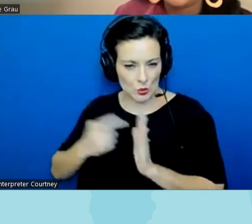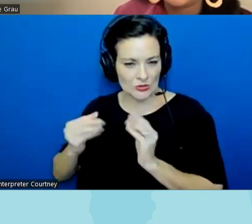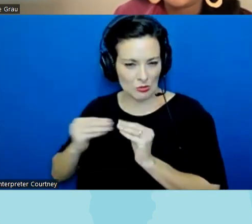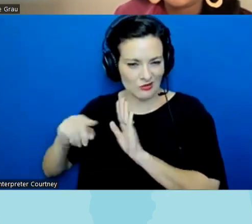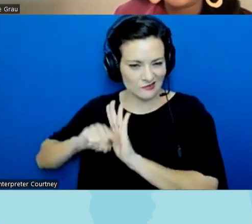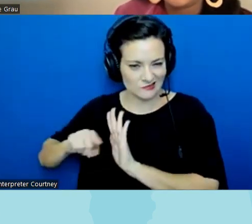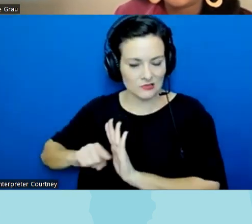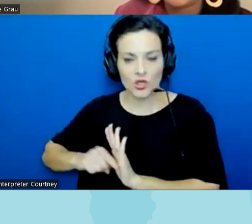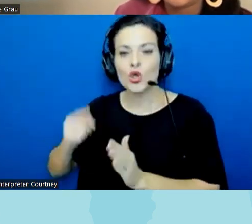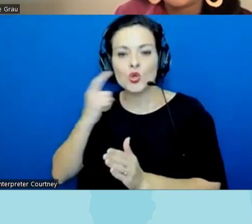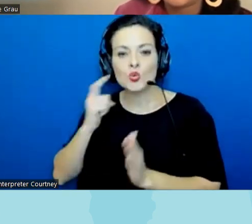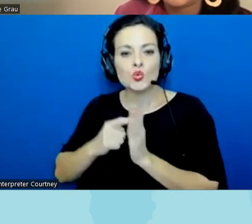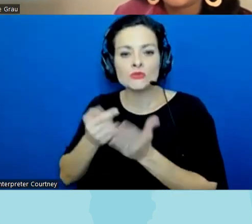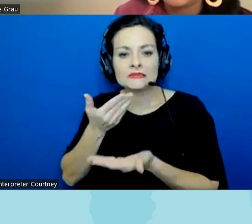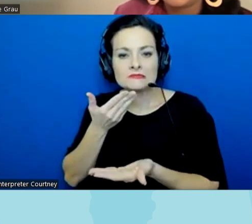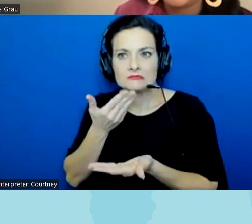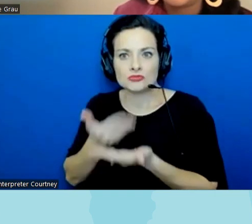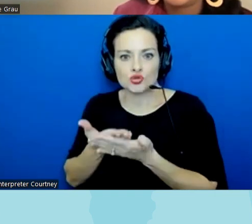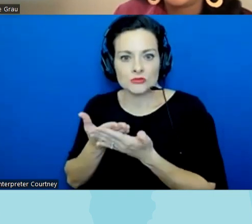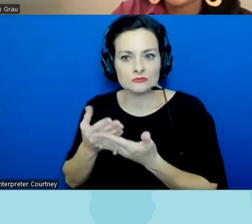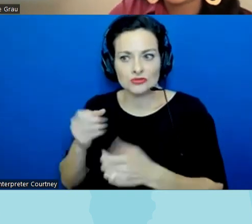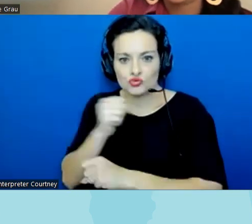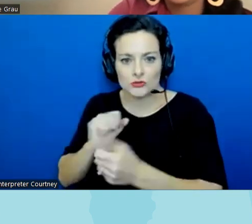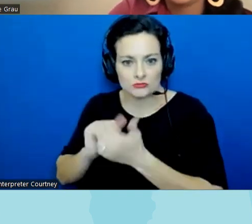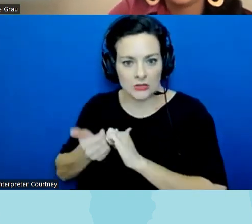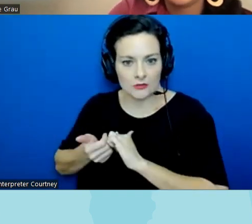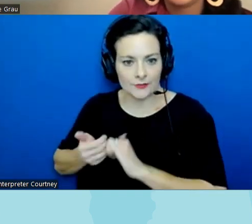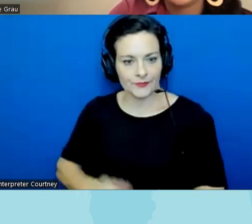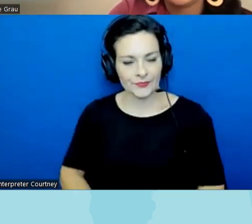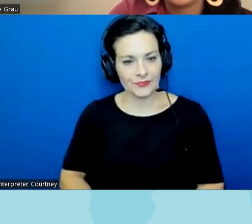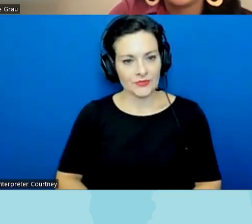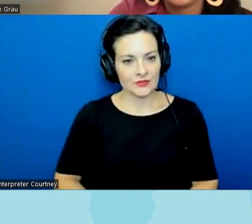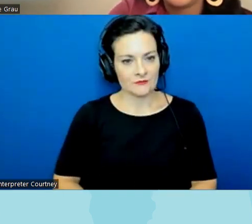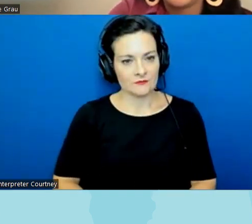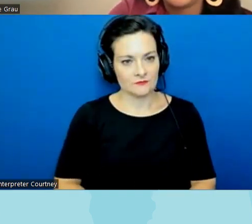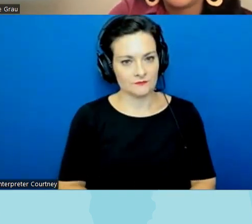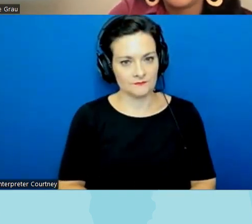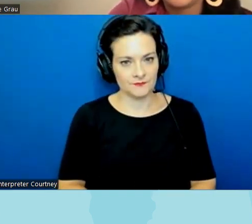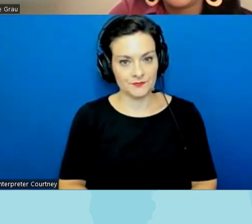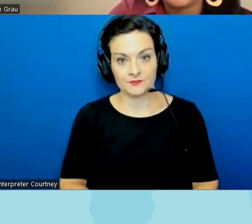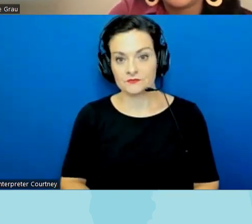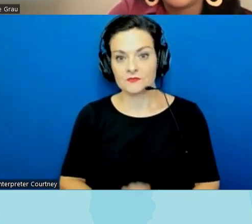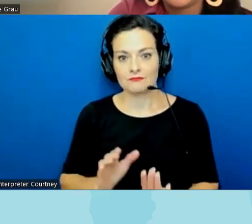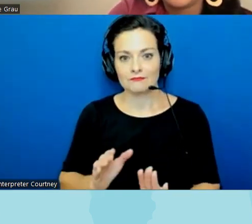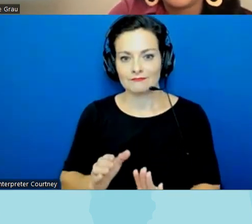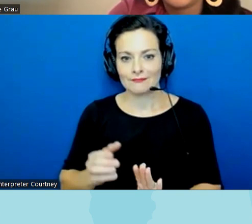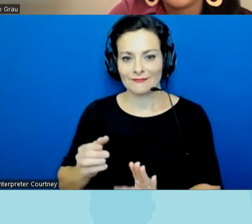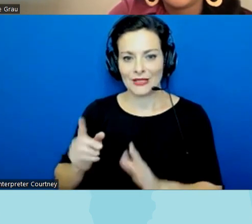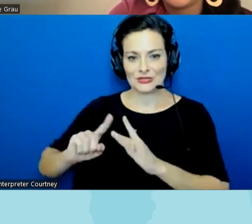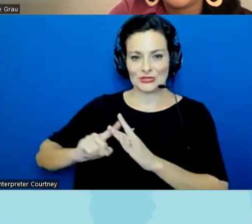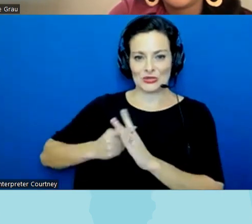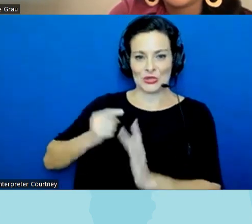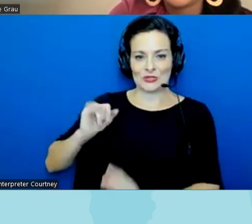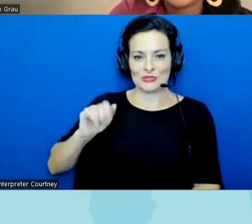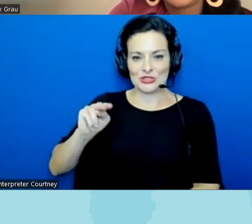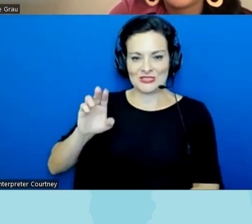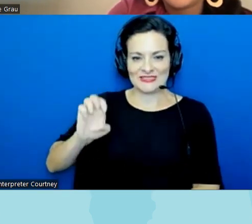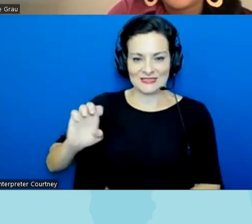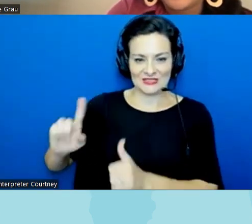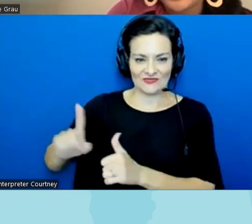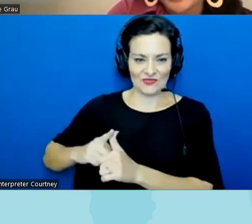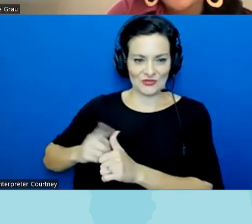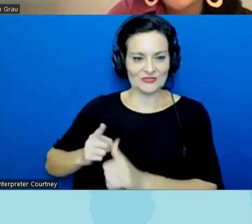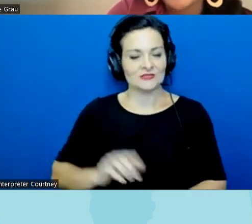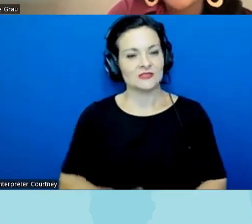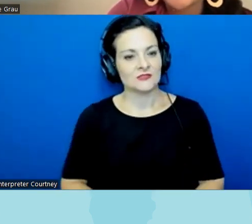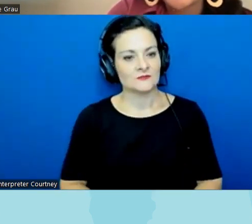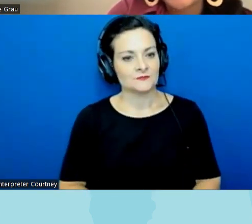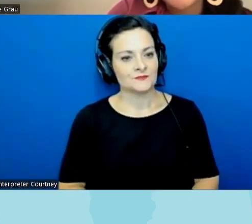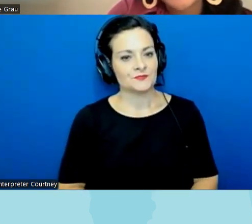meetings let's go backwards through uh justice if you want to go ahead and start yeah so something